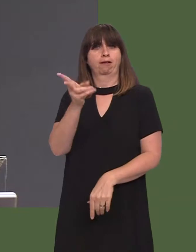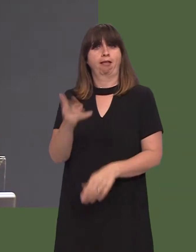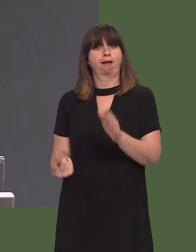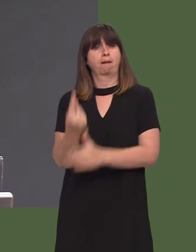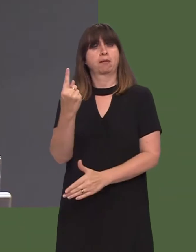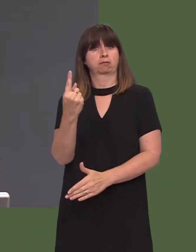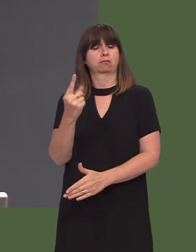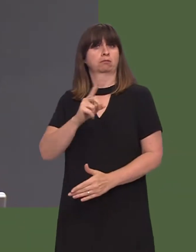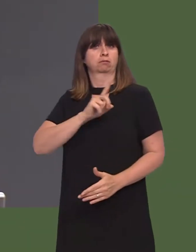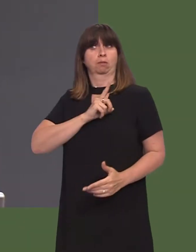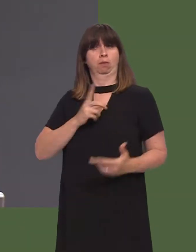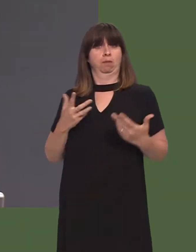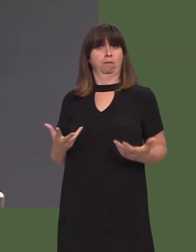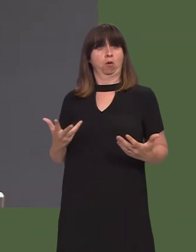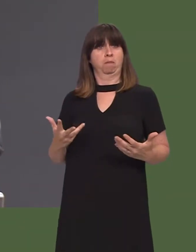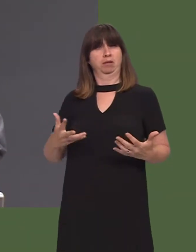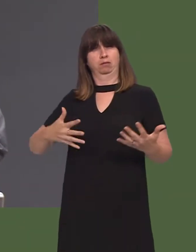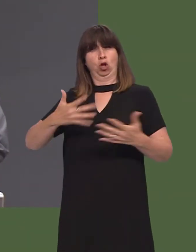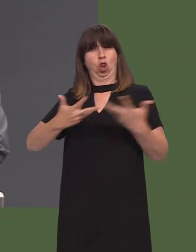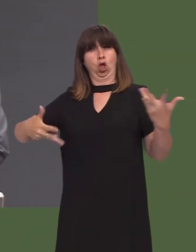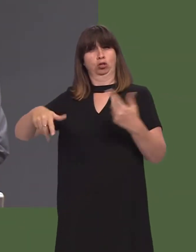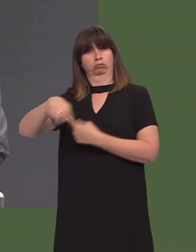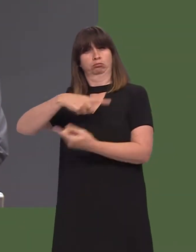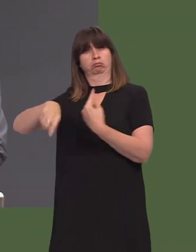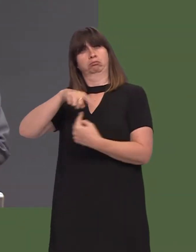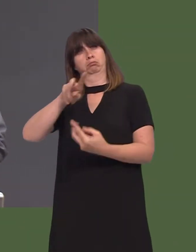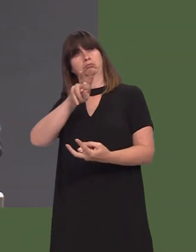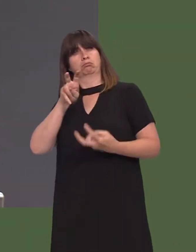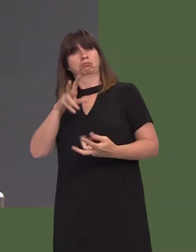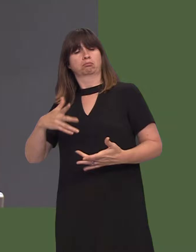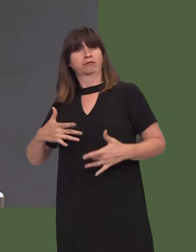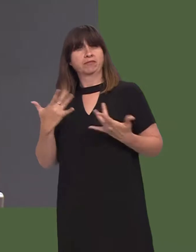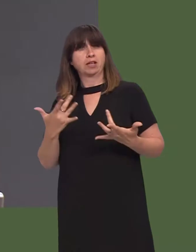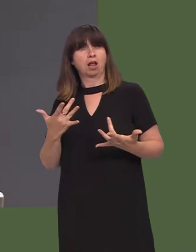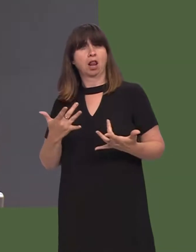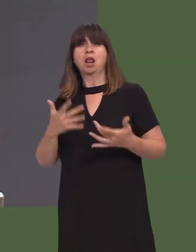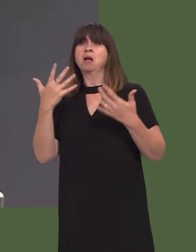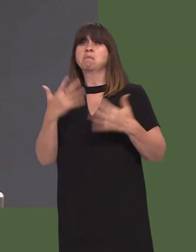does not occur again? At the moment, there appears to be a perception that this matter